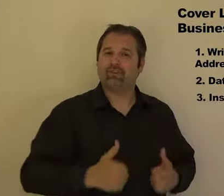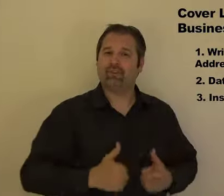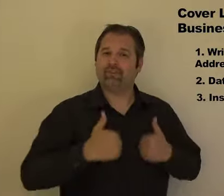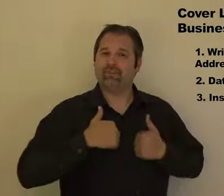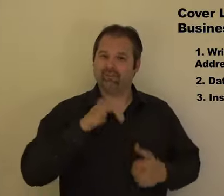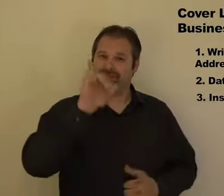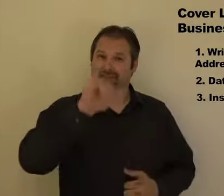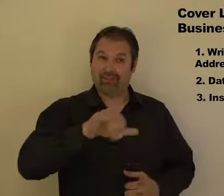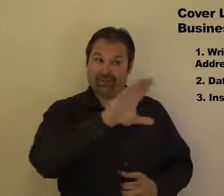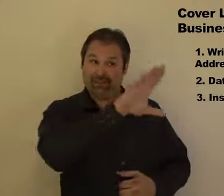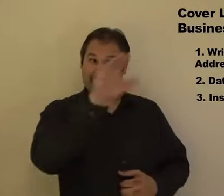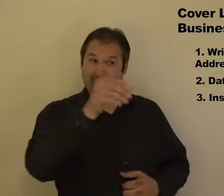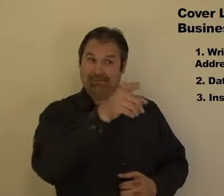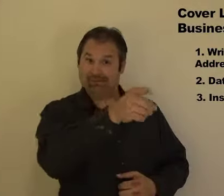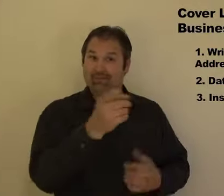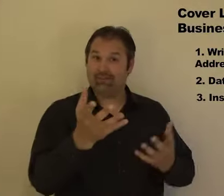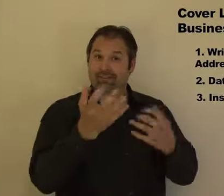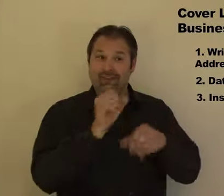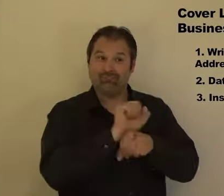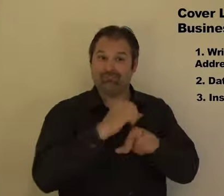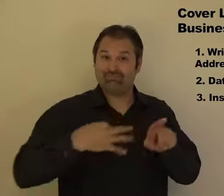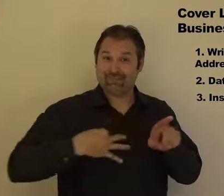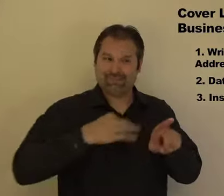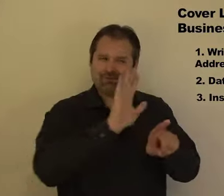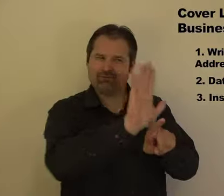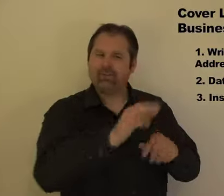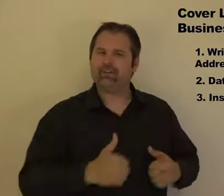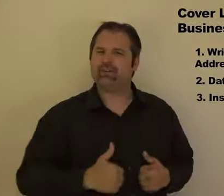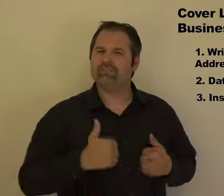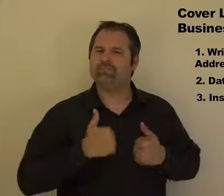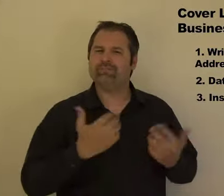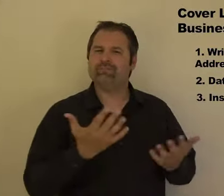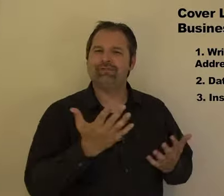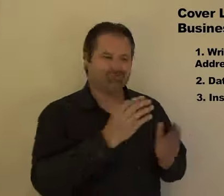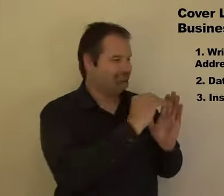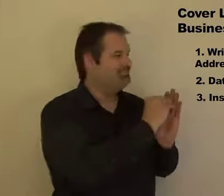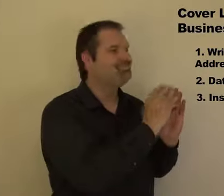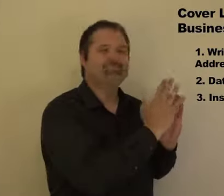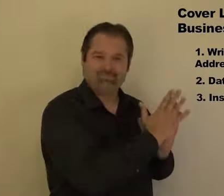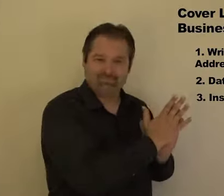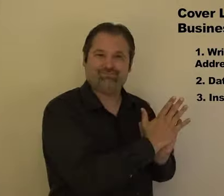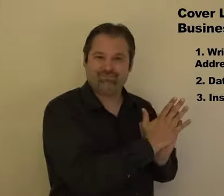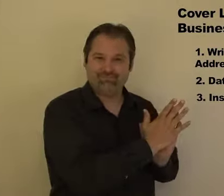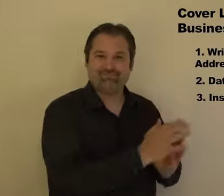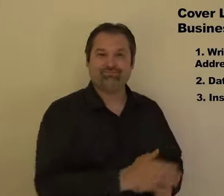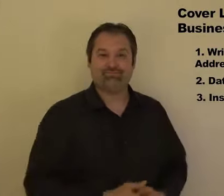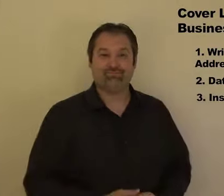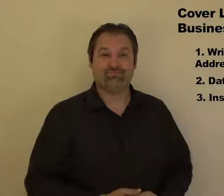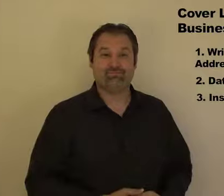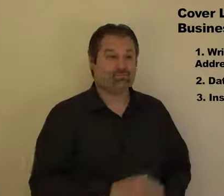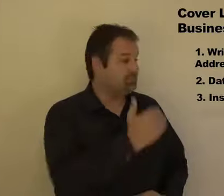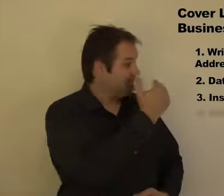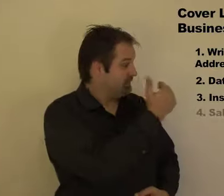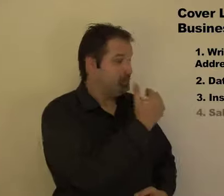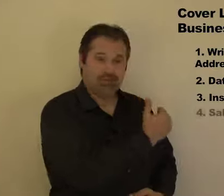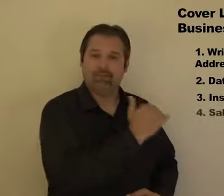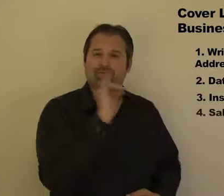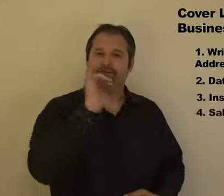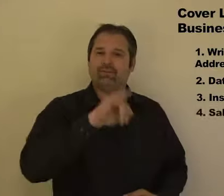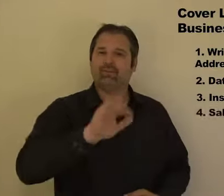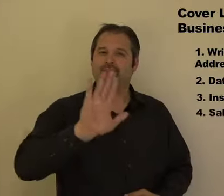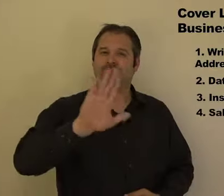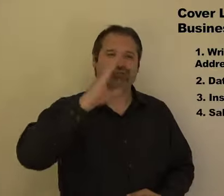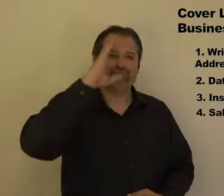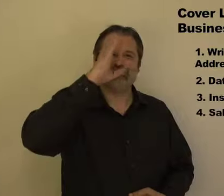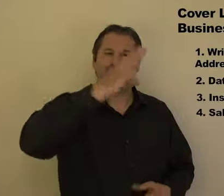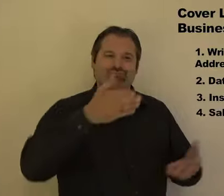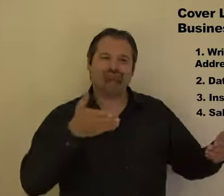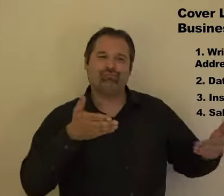the job; salutation, this is a greeting for whoever is going to be reading the letter.